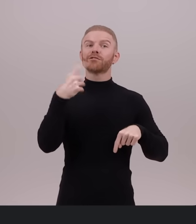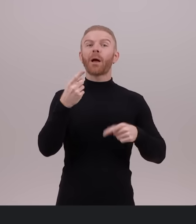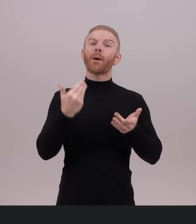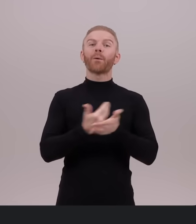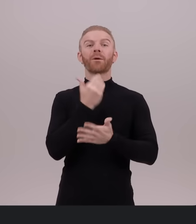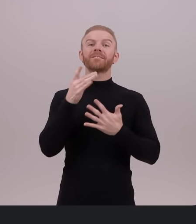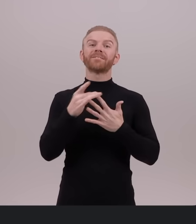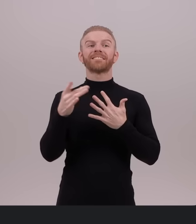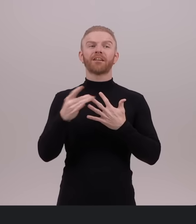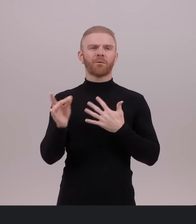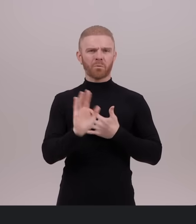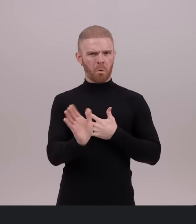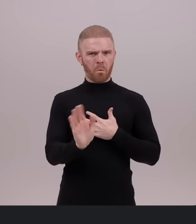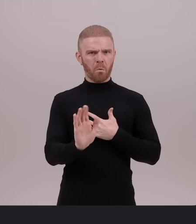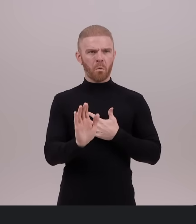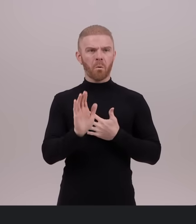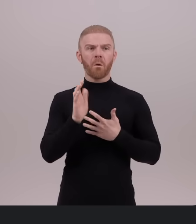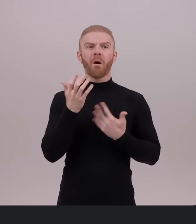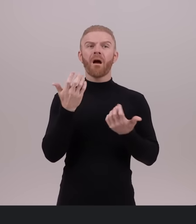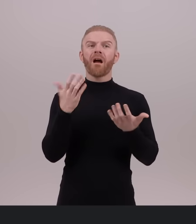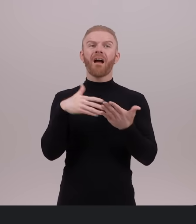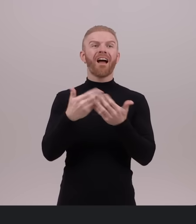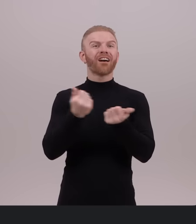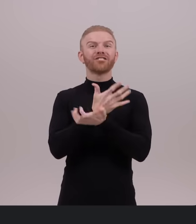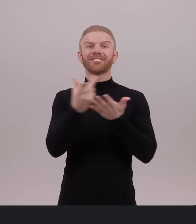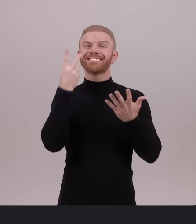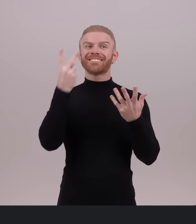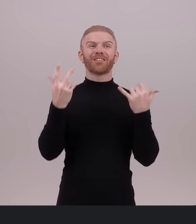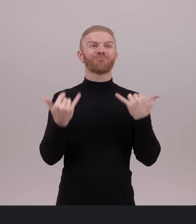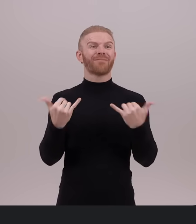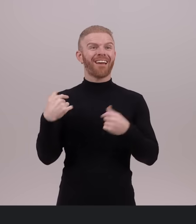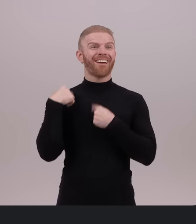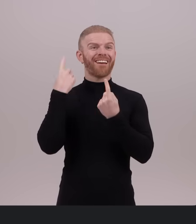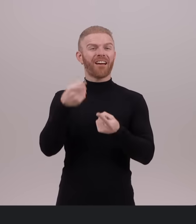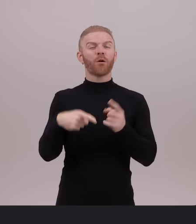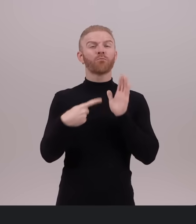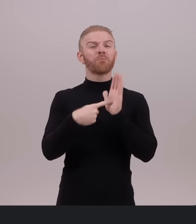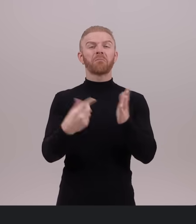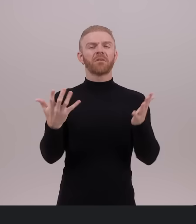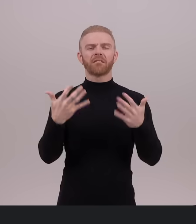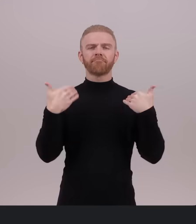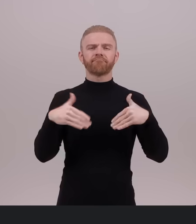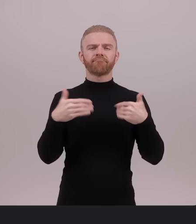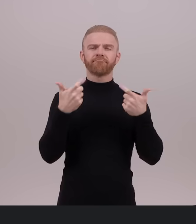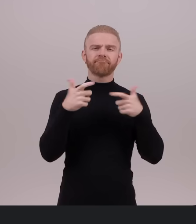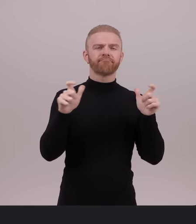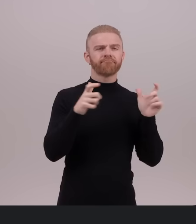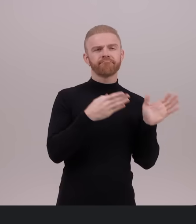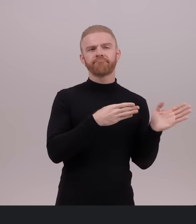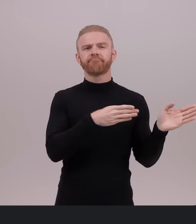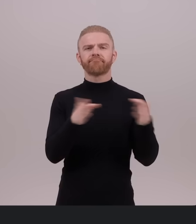Alongside everything else you've seen today, it represents a fundamental shift in how we build,